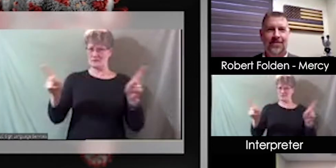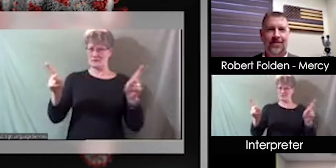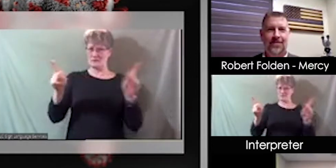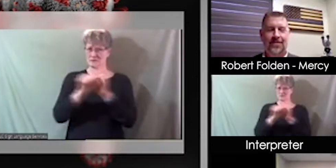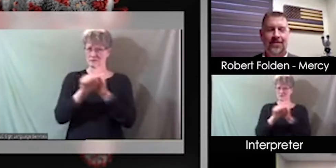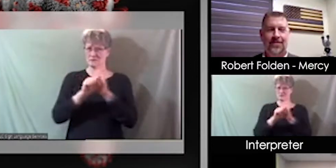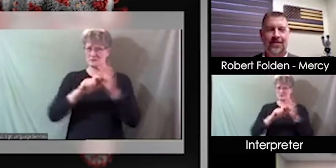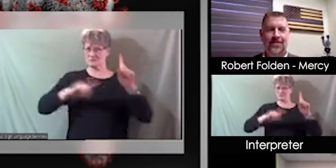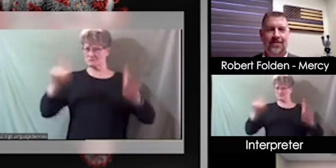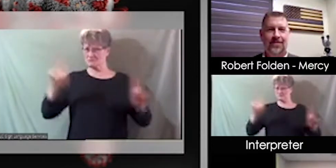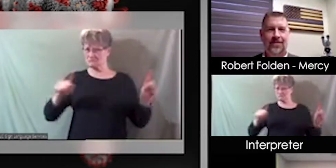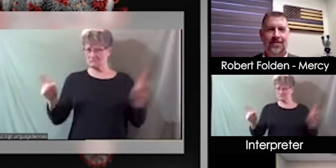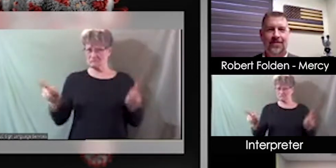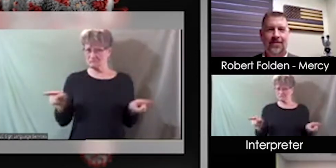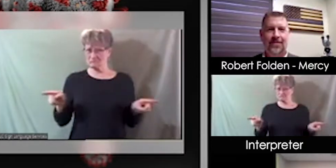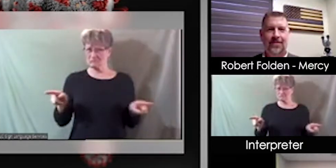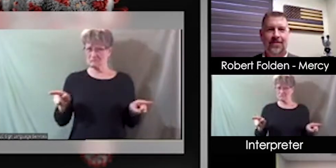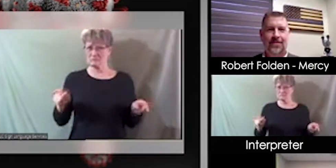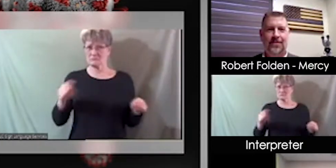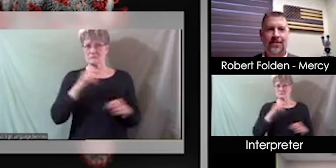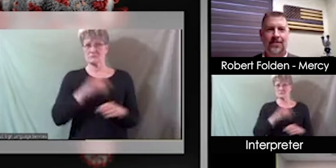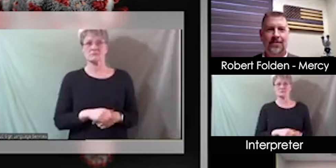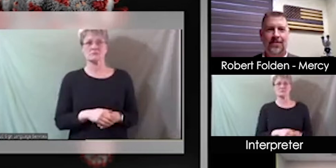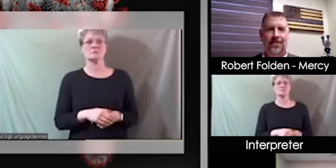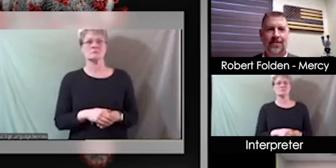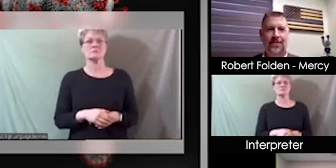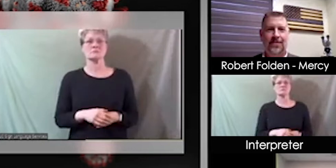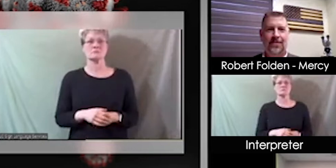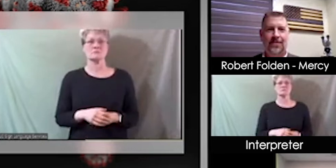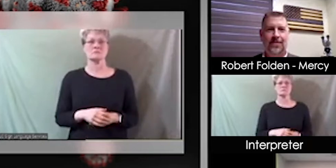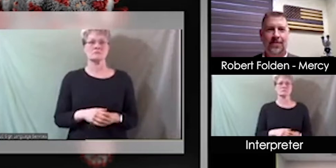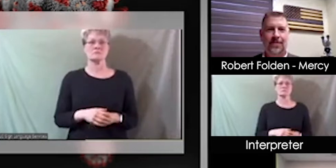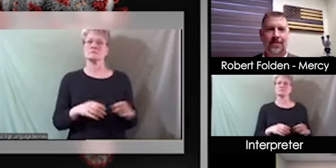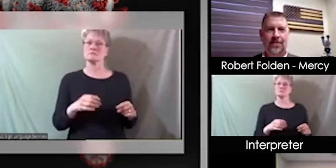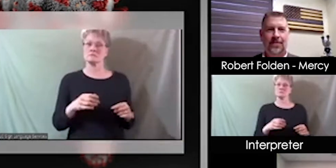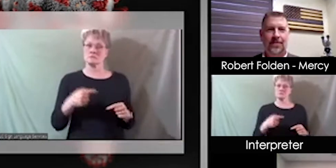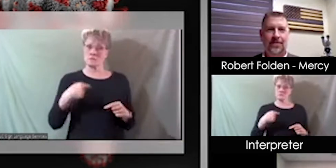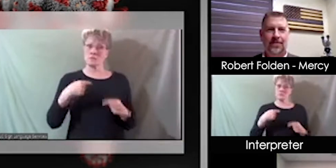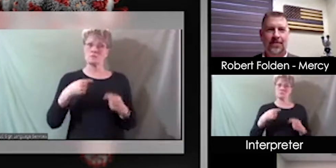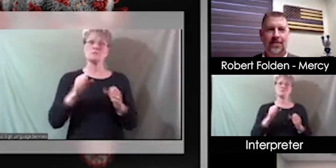as this continues to progress we're going to learn a lot more and how this